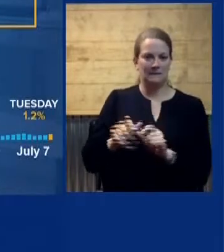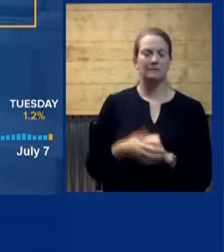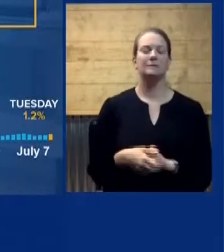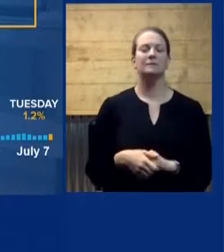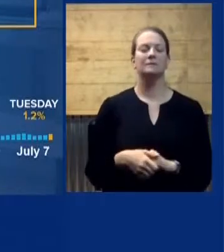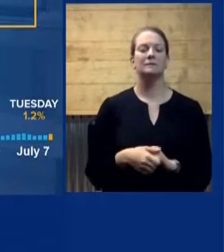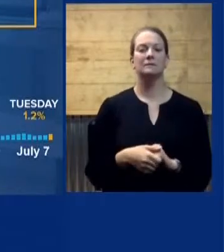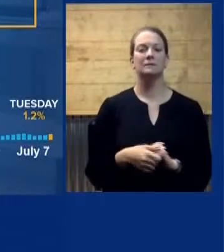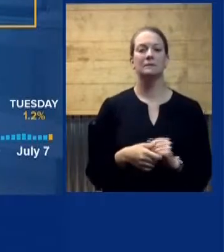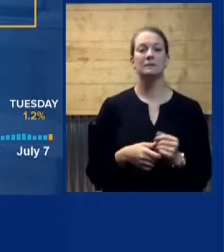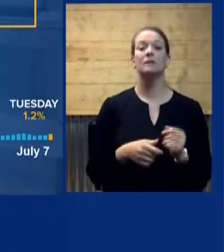THE ROLLING THREE-DAY AVERAGE IS TEN.